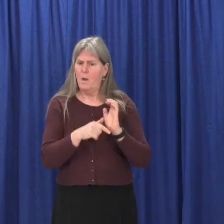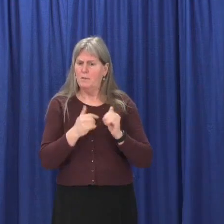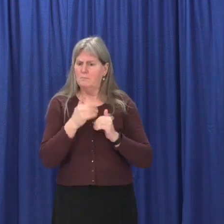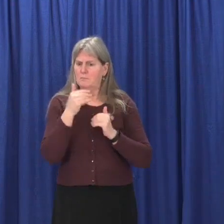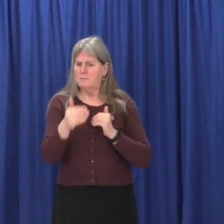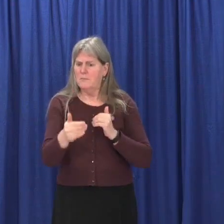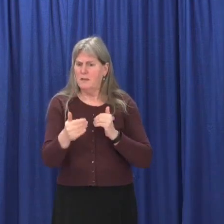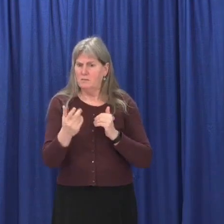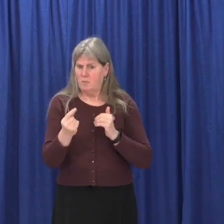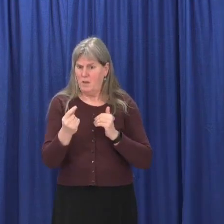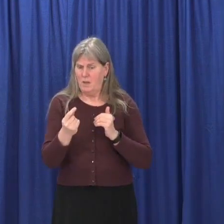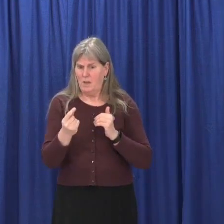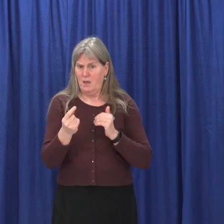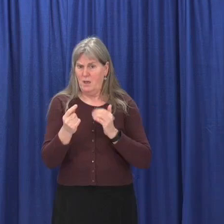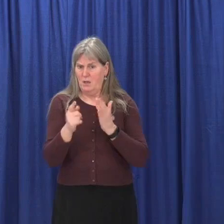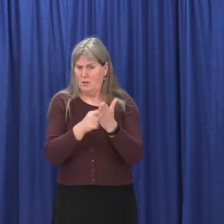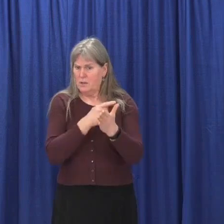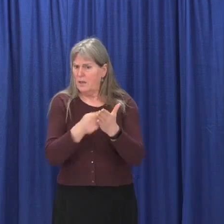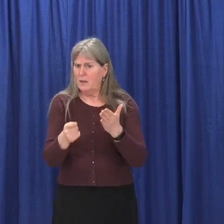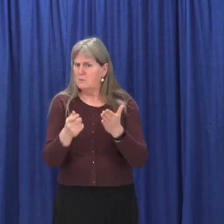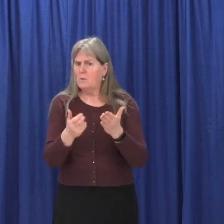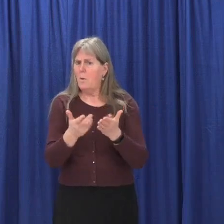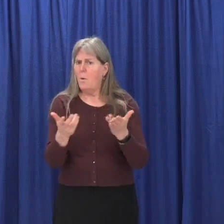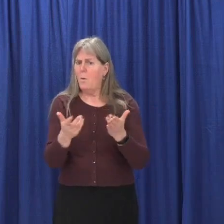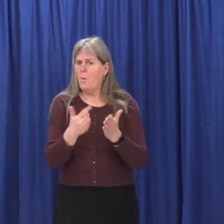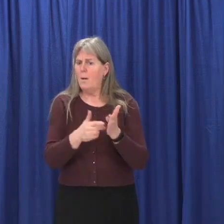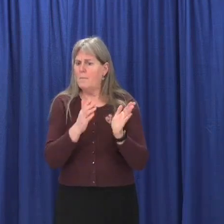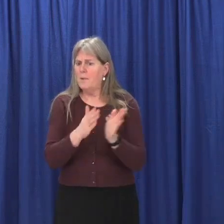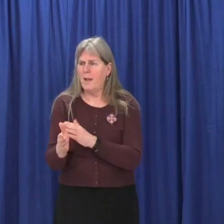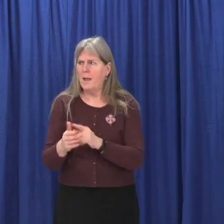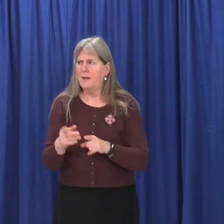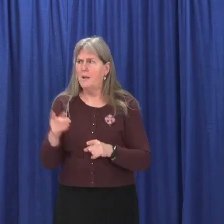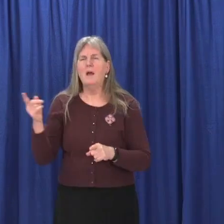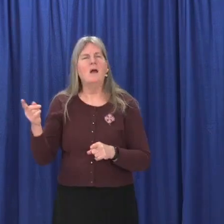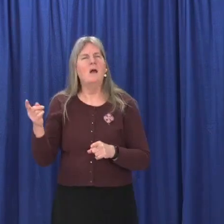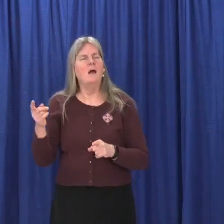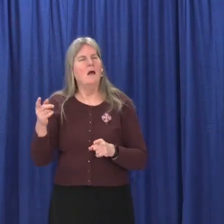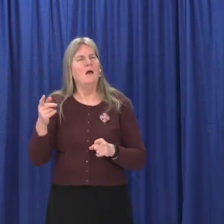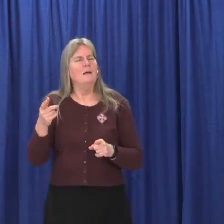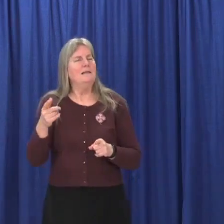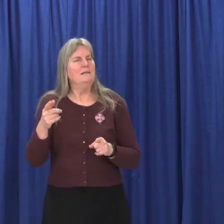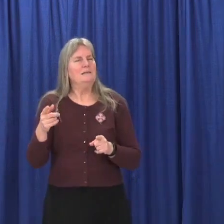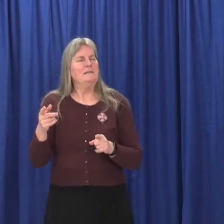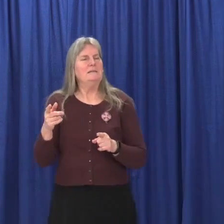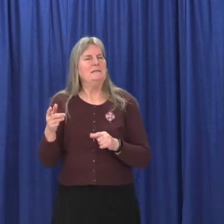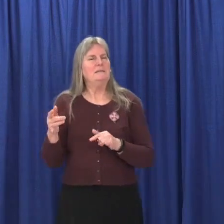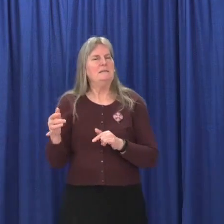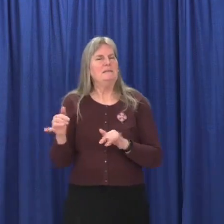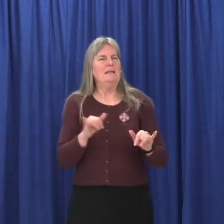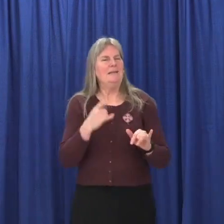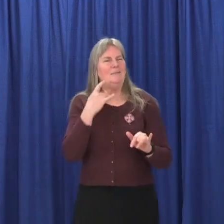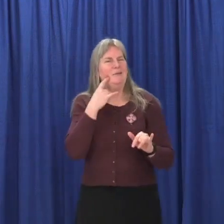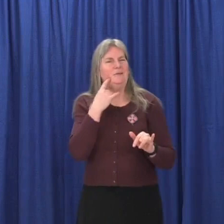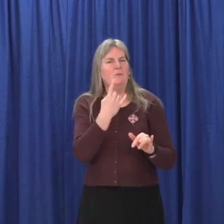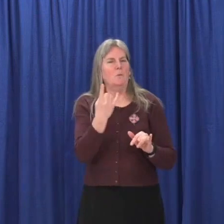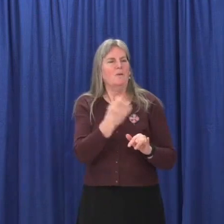probably be lifted? I think that's a very similar question to the previous question to Dr. Elliott, because two out of those three